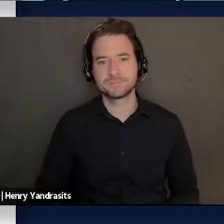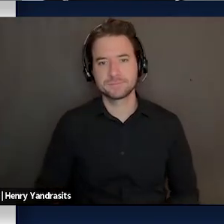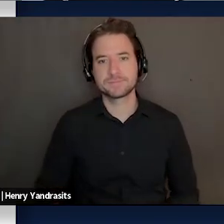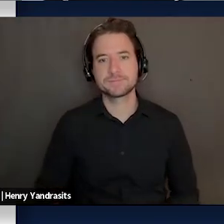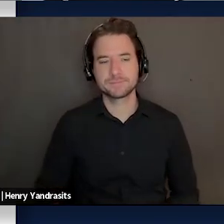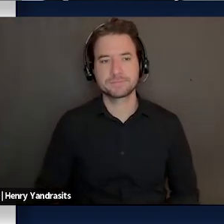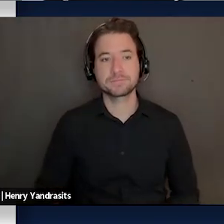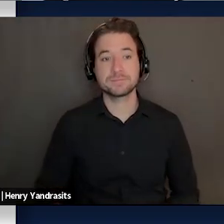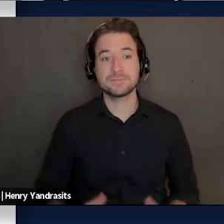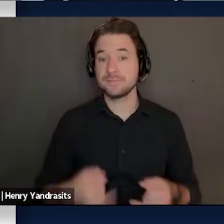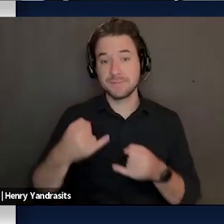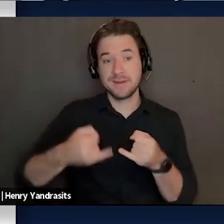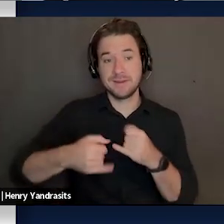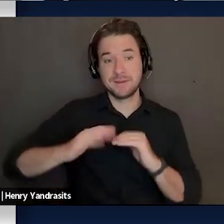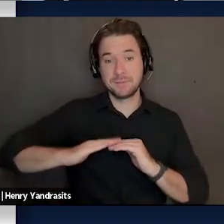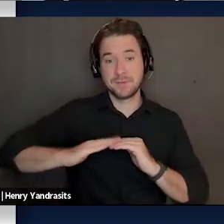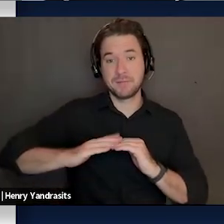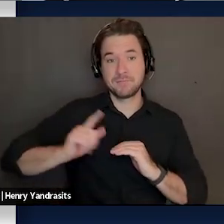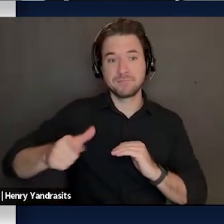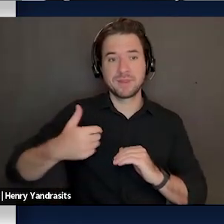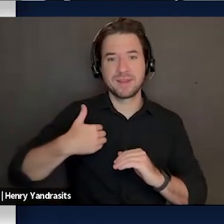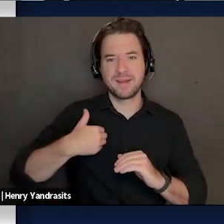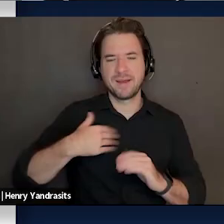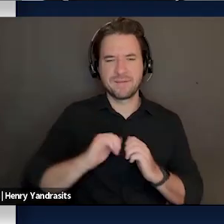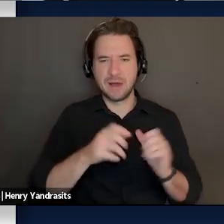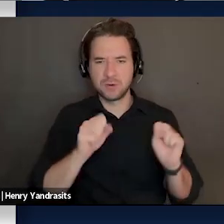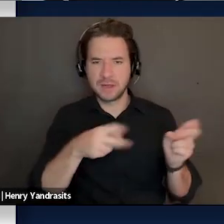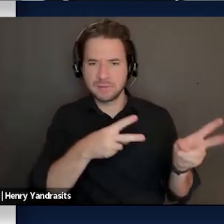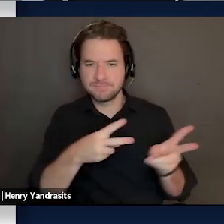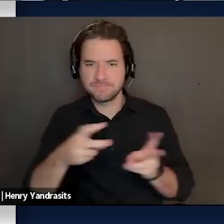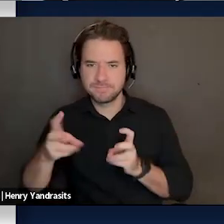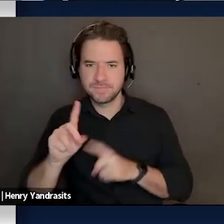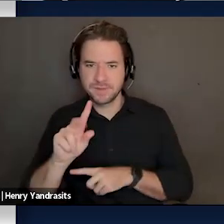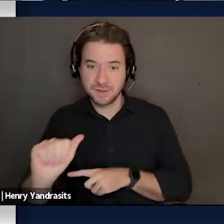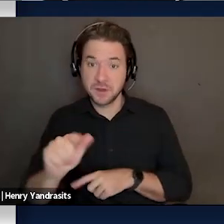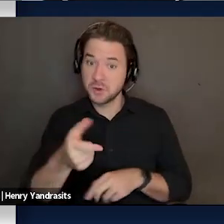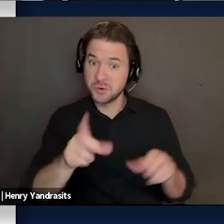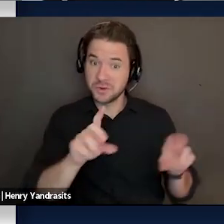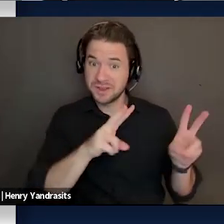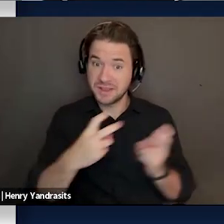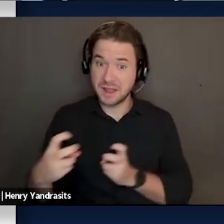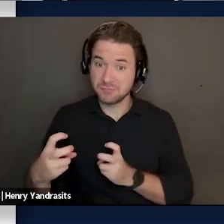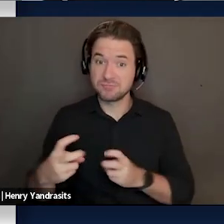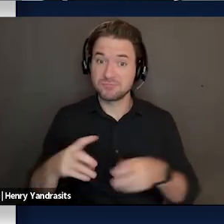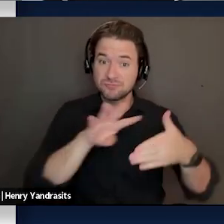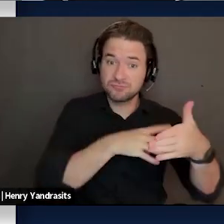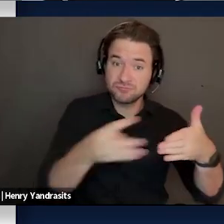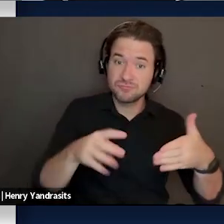And then finally, at the bottom, there are export tools that allow users to download the charts and tables as an image.